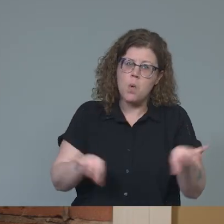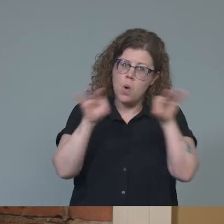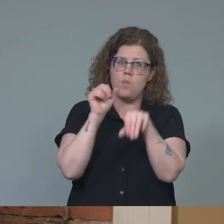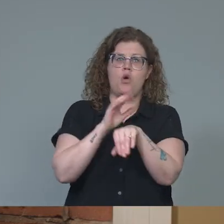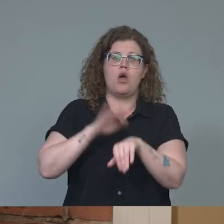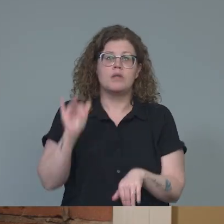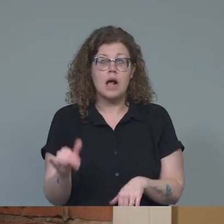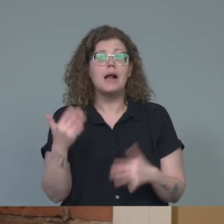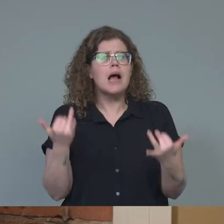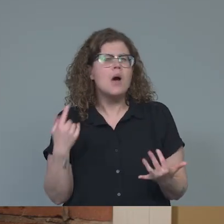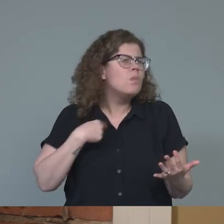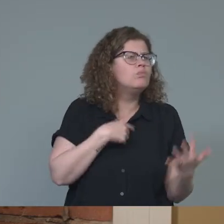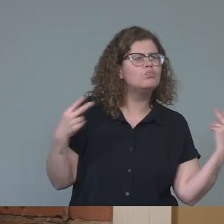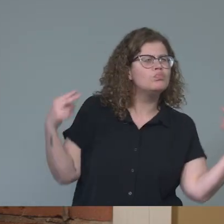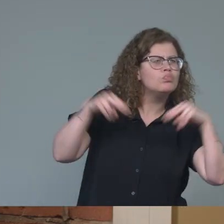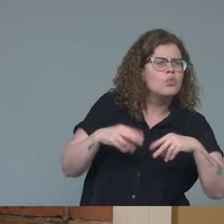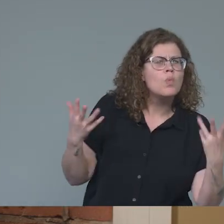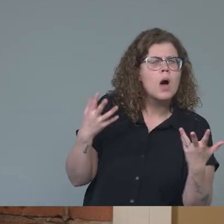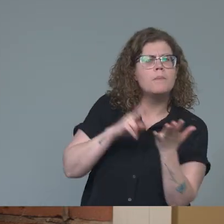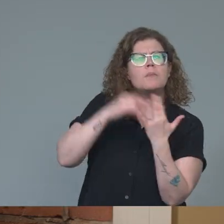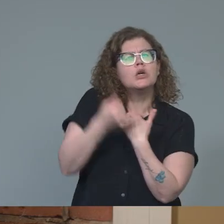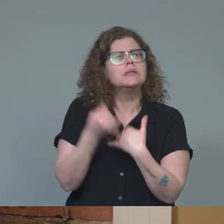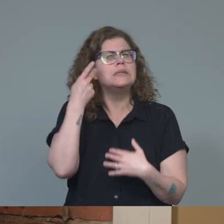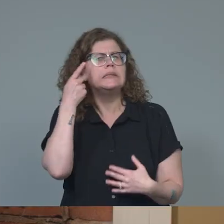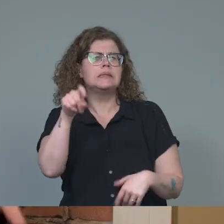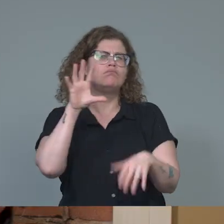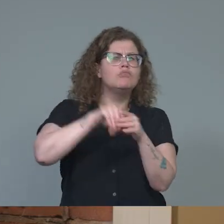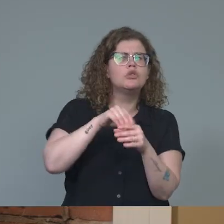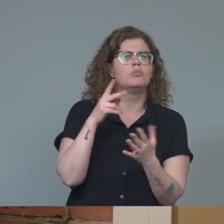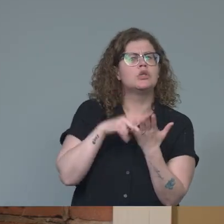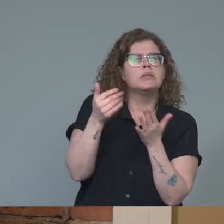Often it's around a theme or an idea or an issue. It's a way of the artists working with